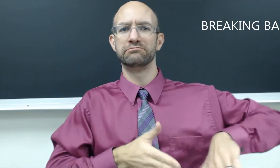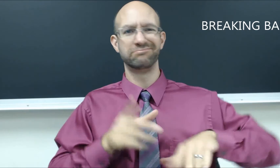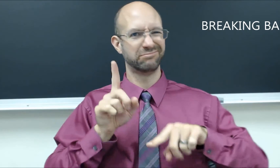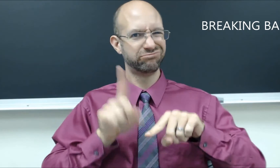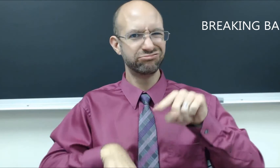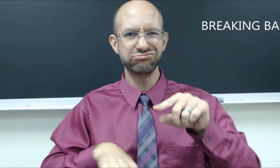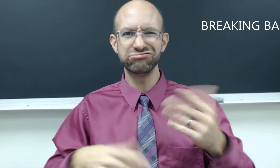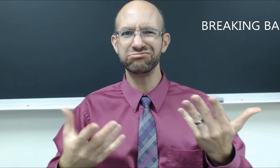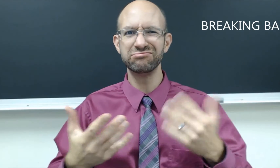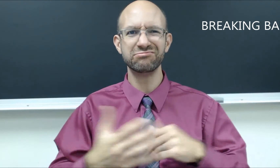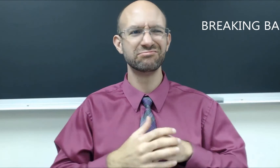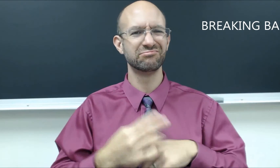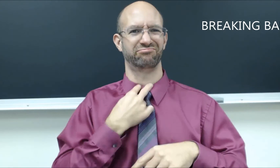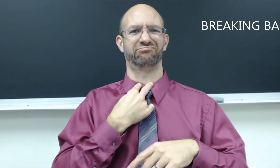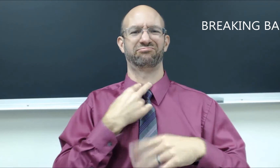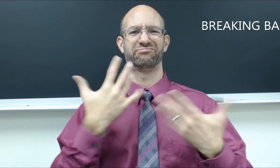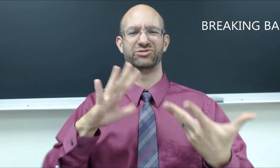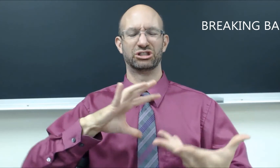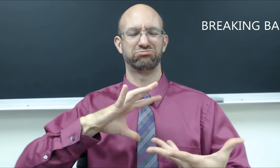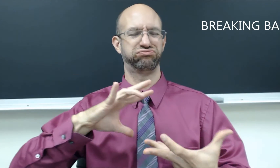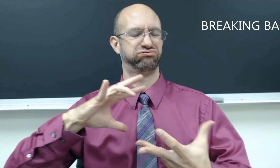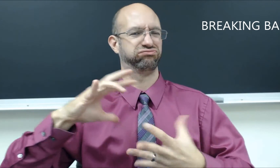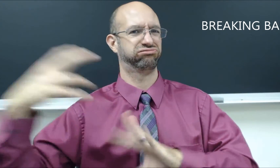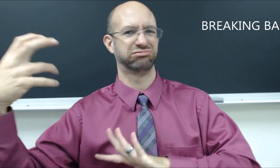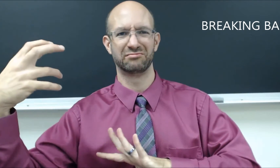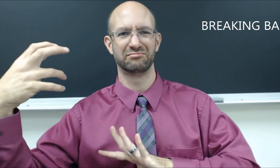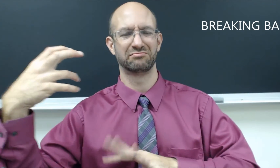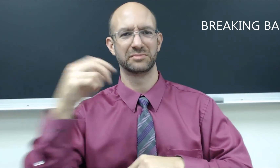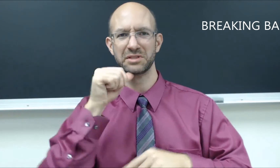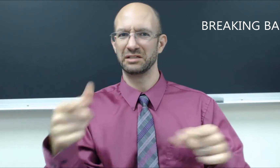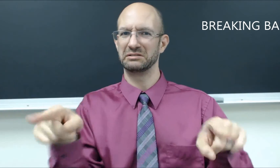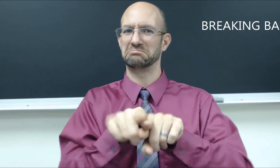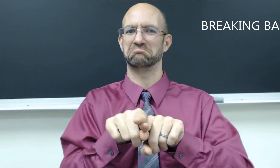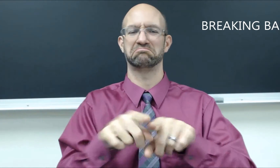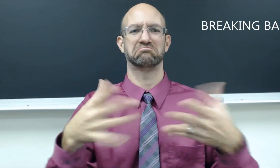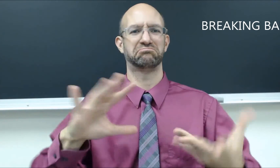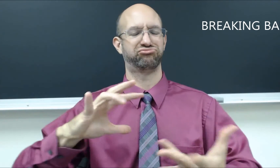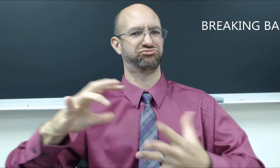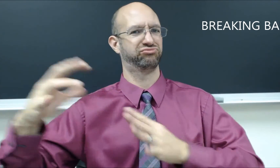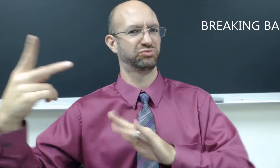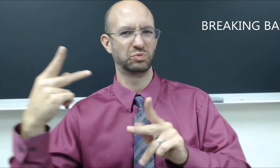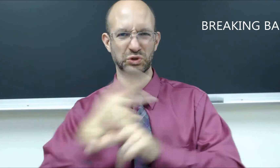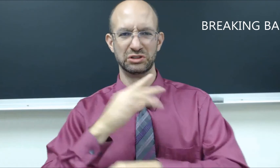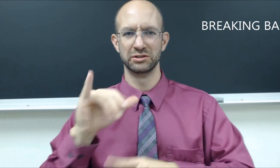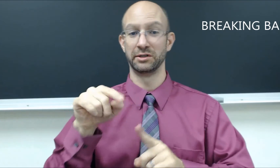He couldn't do that. He was stuck. What was done was done. So it was a huge mess he couldn't get out of. Things were not the same ever again. Things got worse.